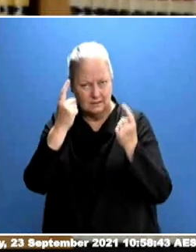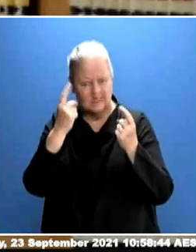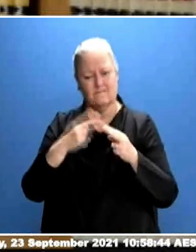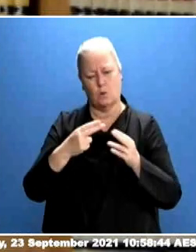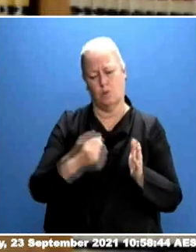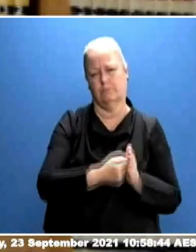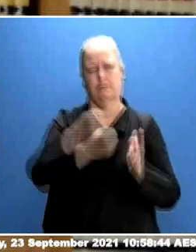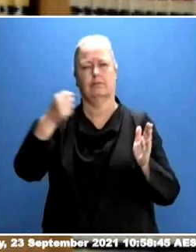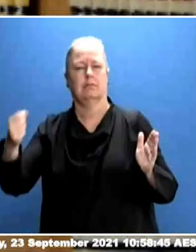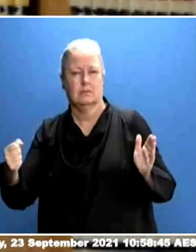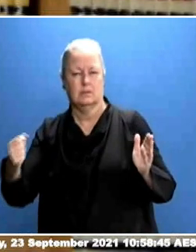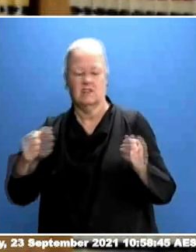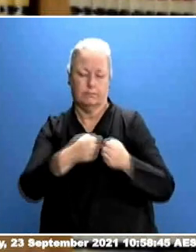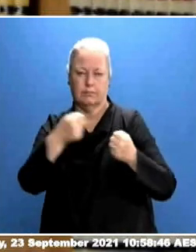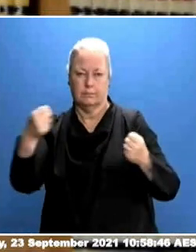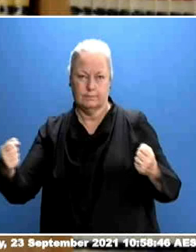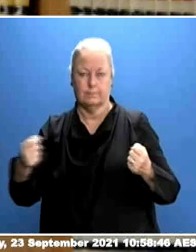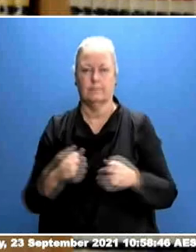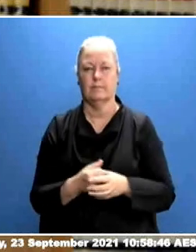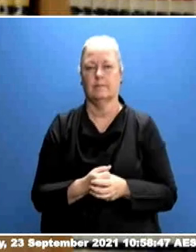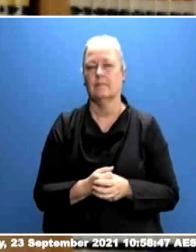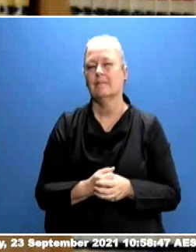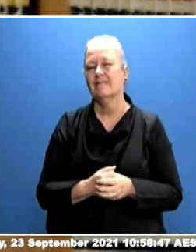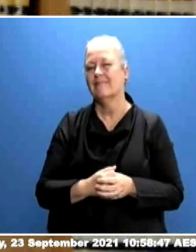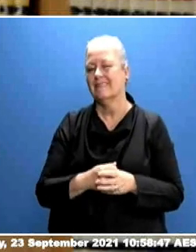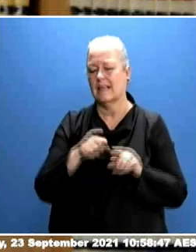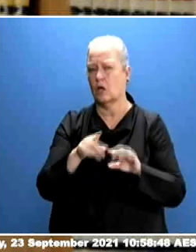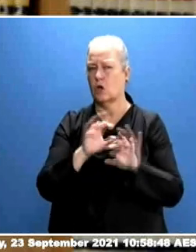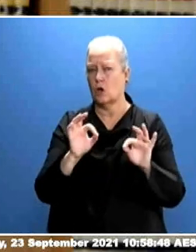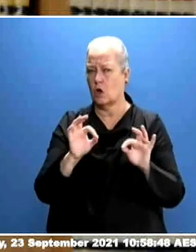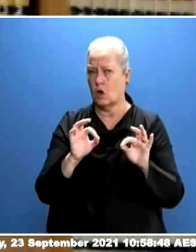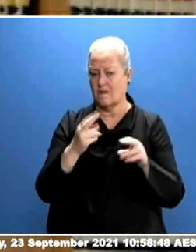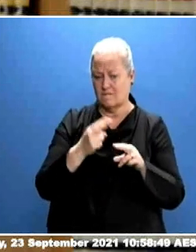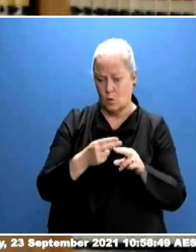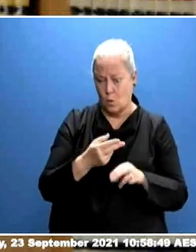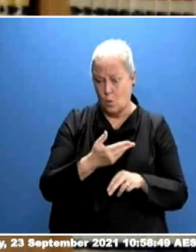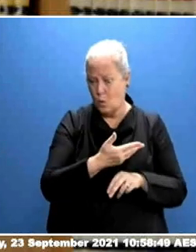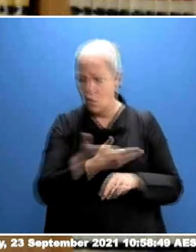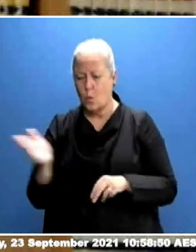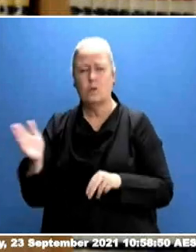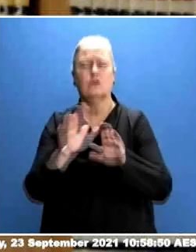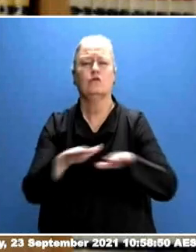it should be considered that this is not for every single child that comes into Secure Care that they would be remaining there for six months.